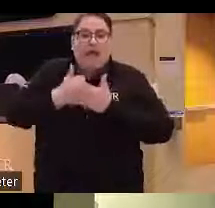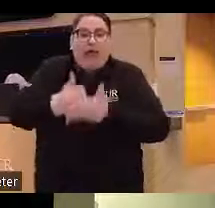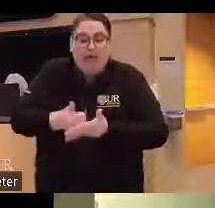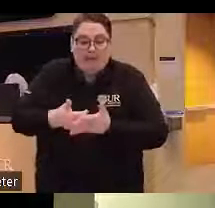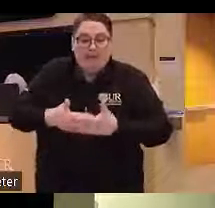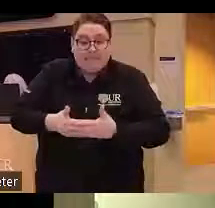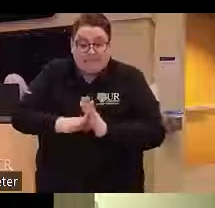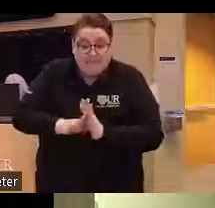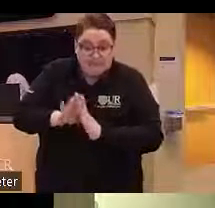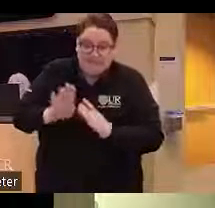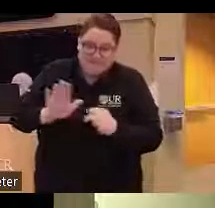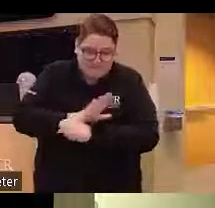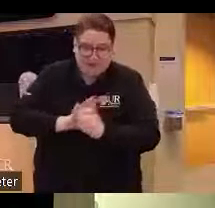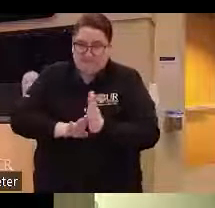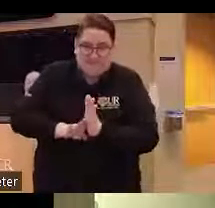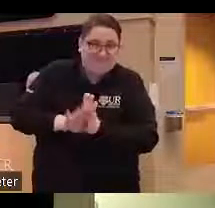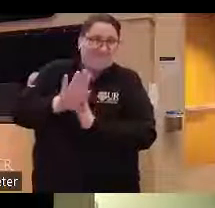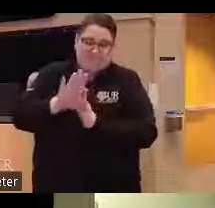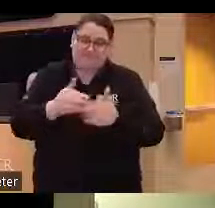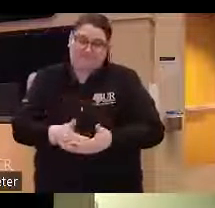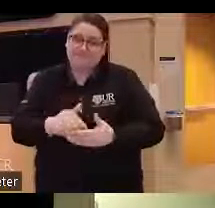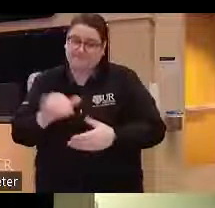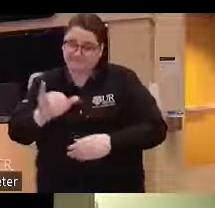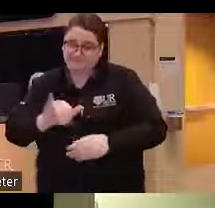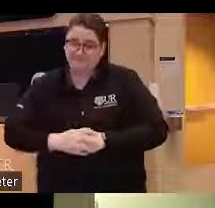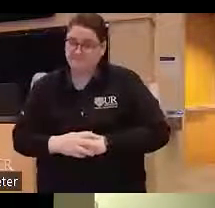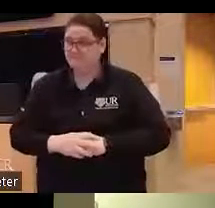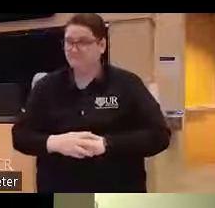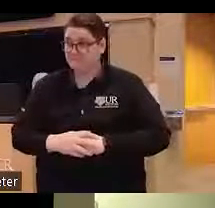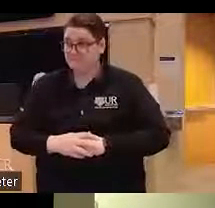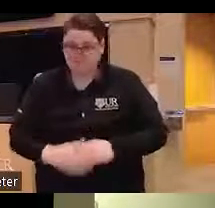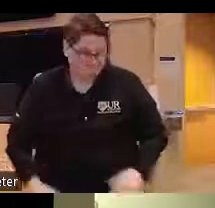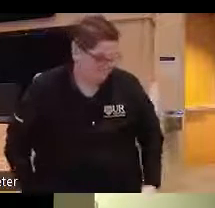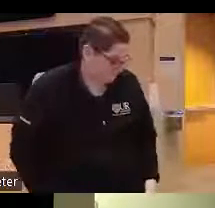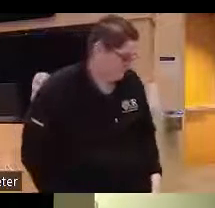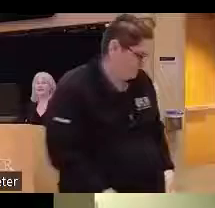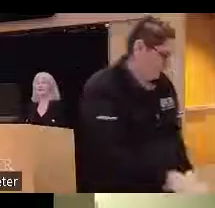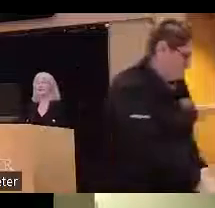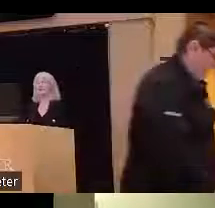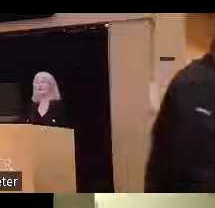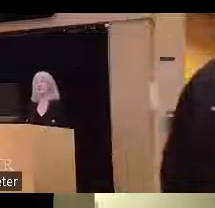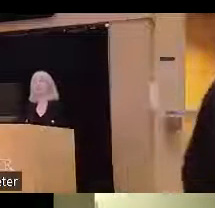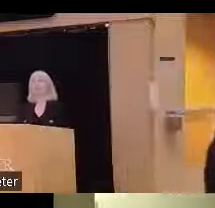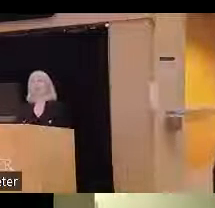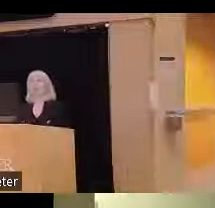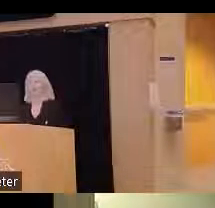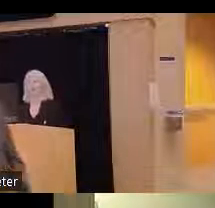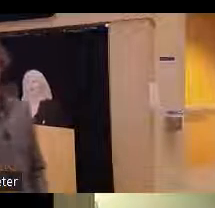final development of her fetus as well right so there's a lot of amazing new knowledge over the